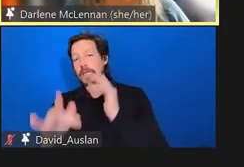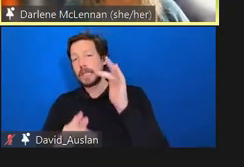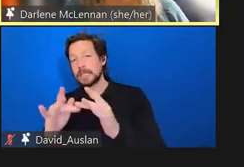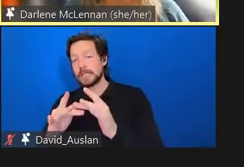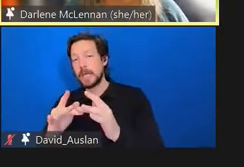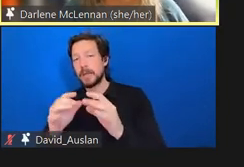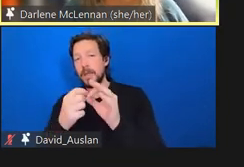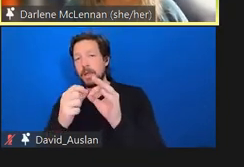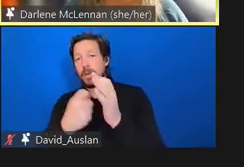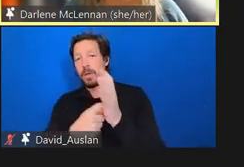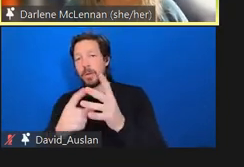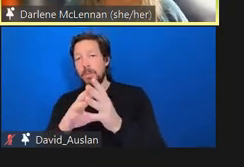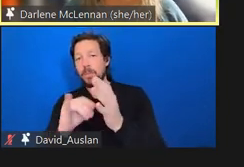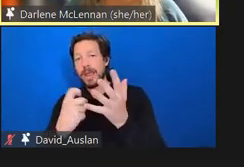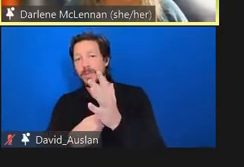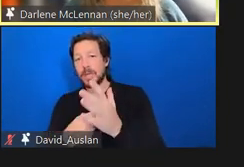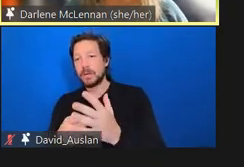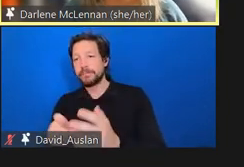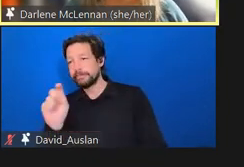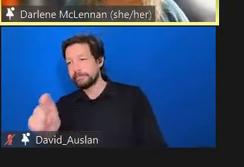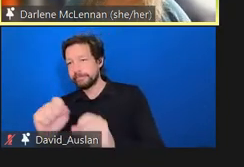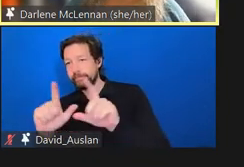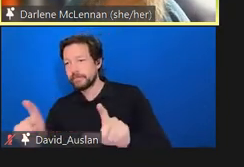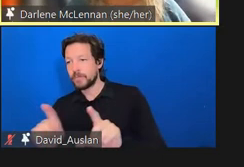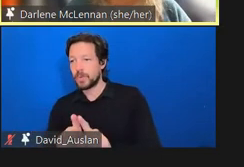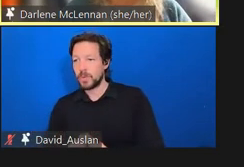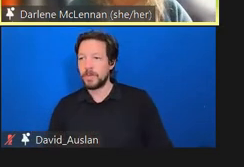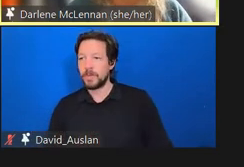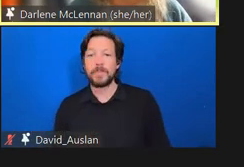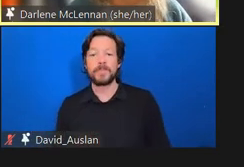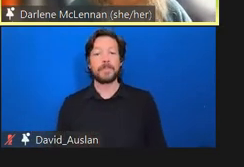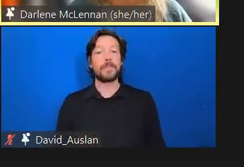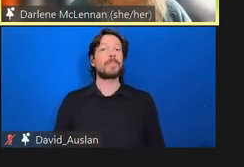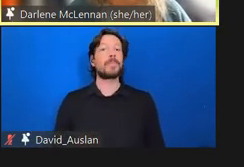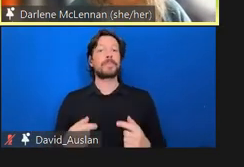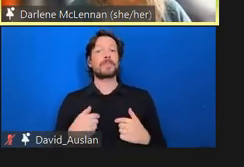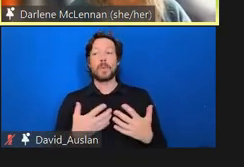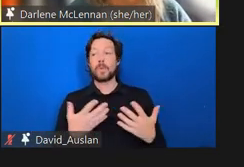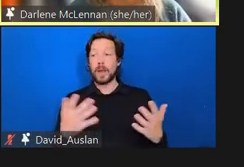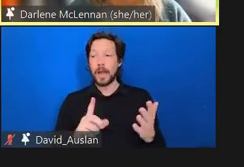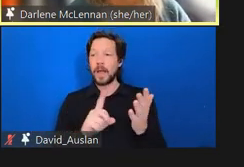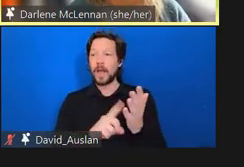that into the chat now to access that link. I'm coming to you from Lutruwita, which is Tasmania.